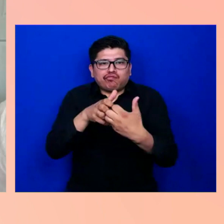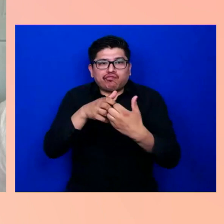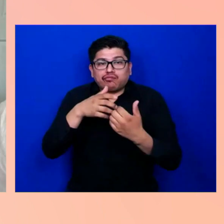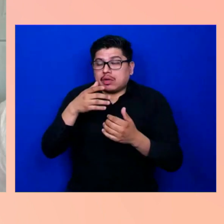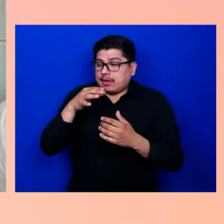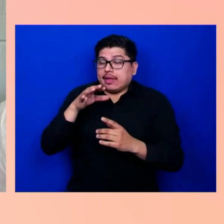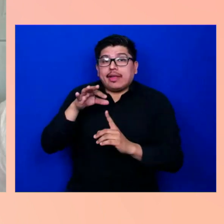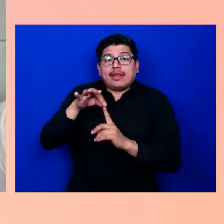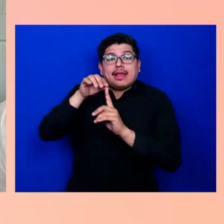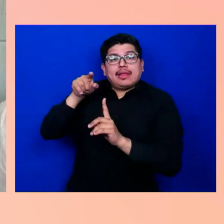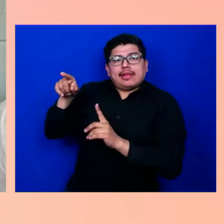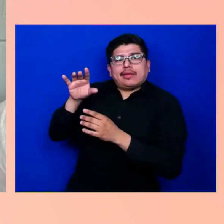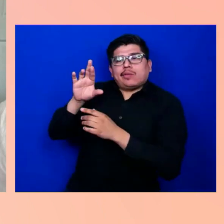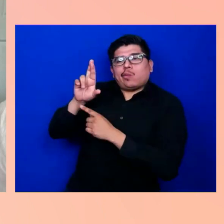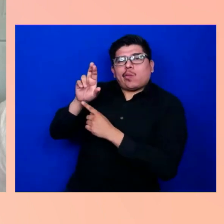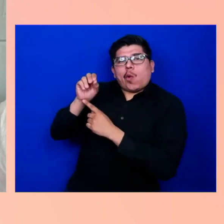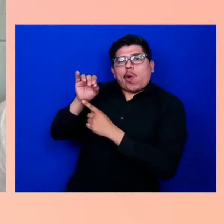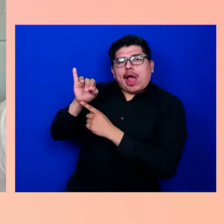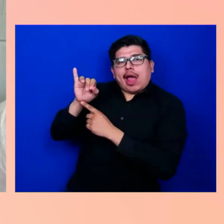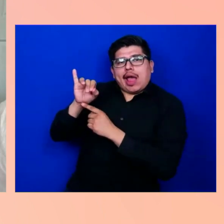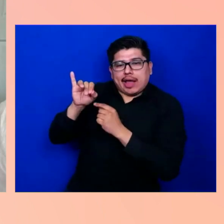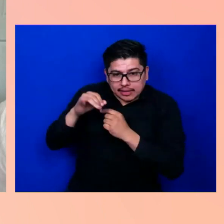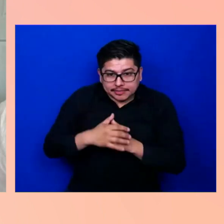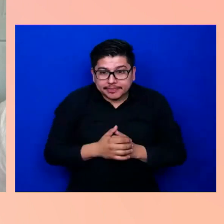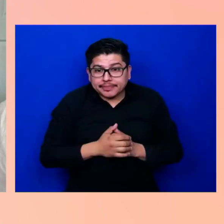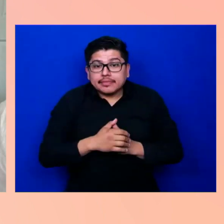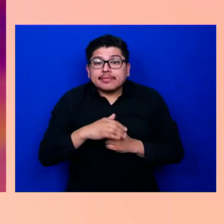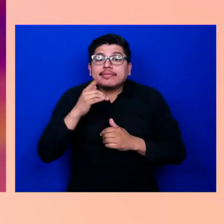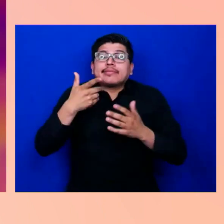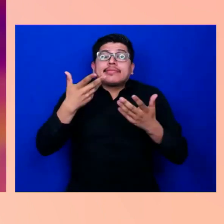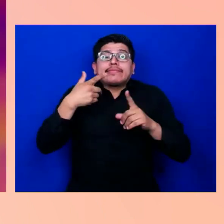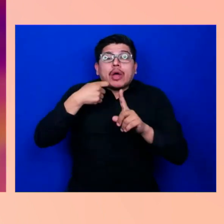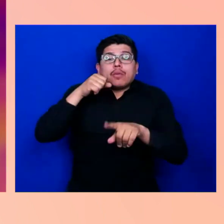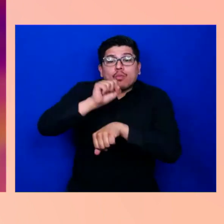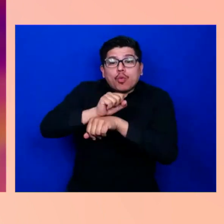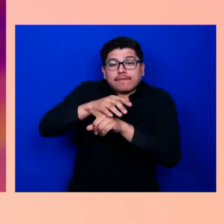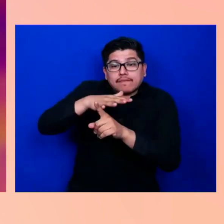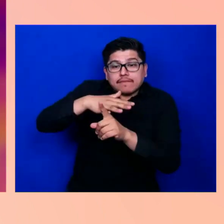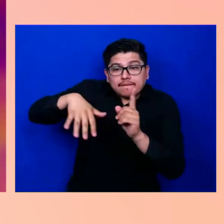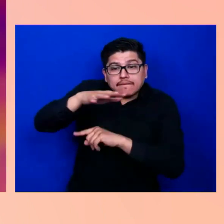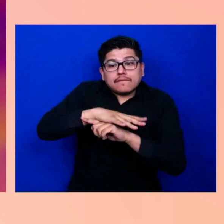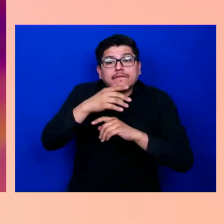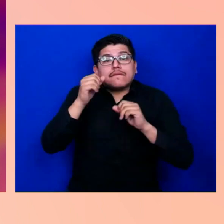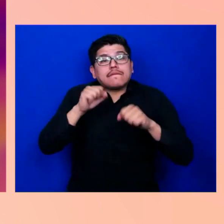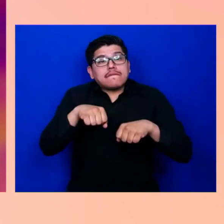retention, and access to a broader talent pool. Because companies are creating a brand